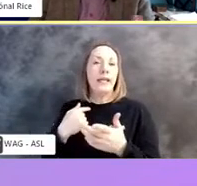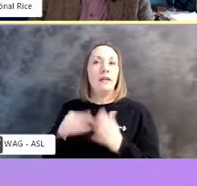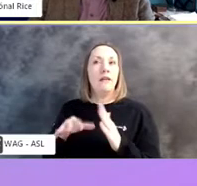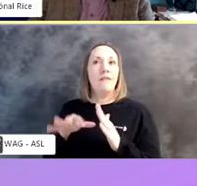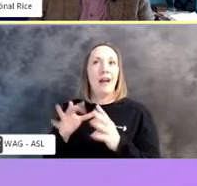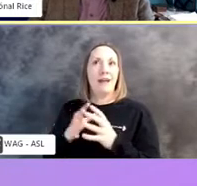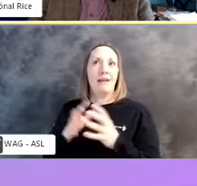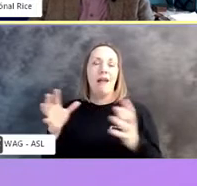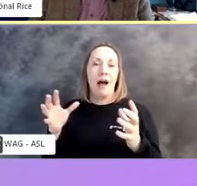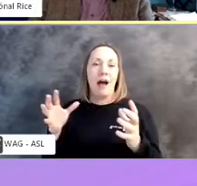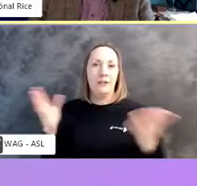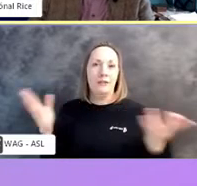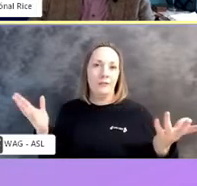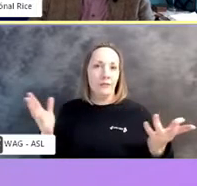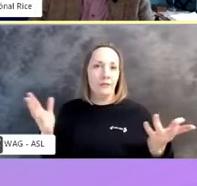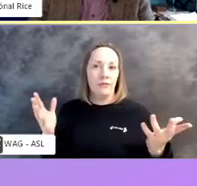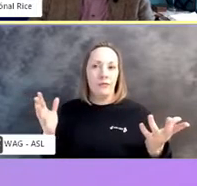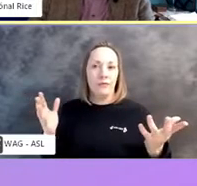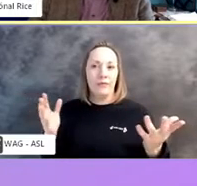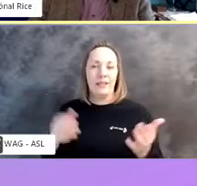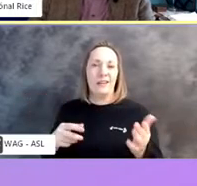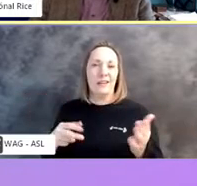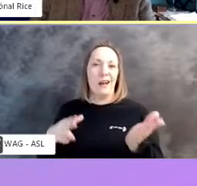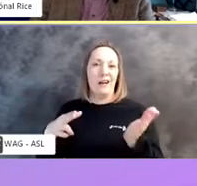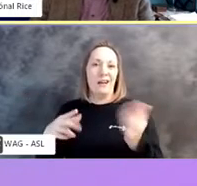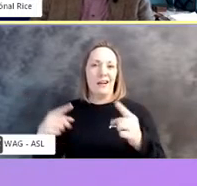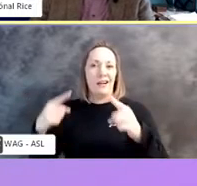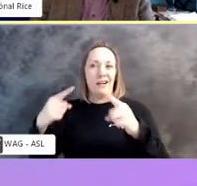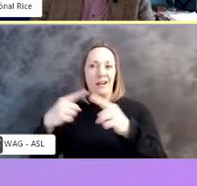and it all comes down to detail a lot of the time what